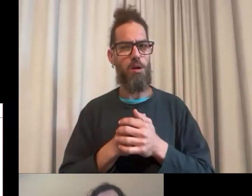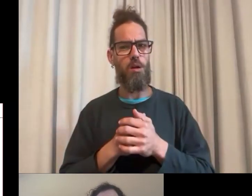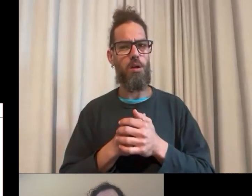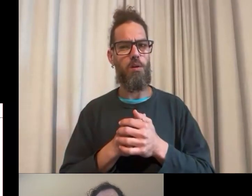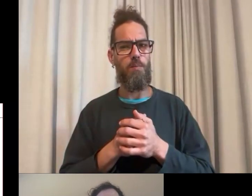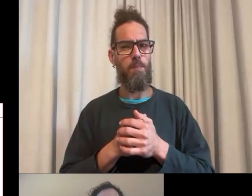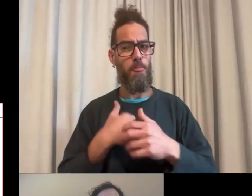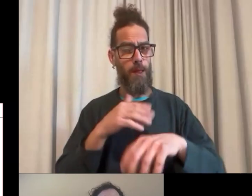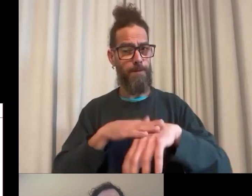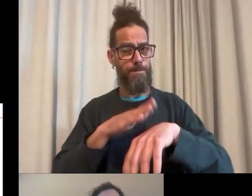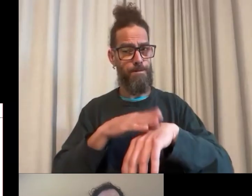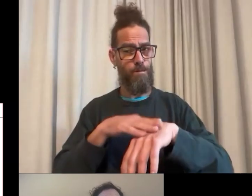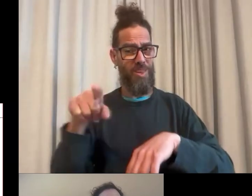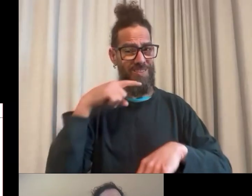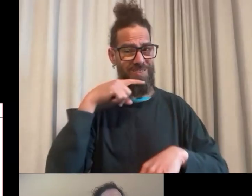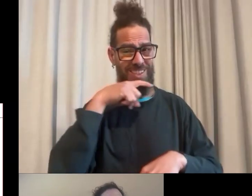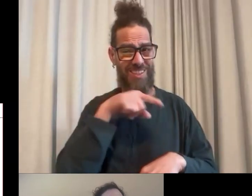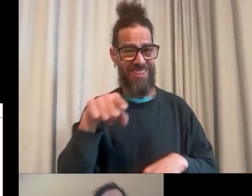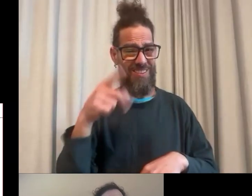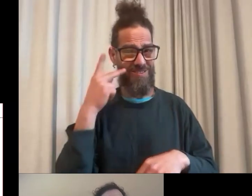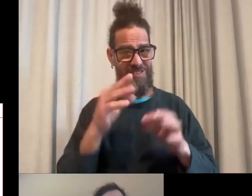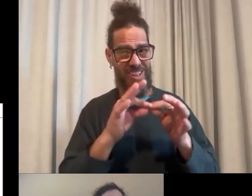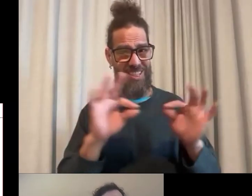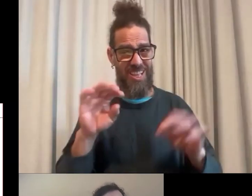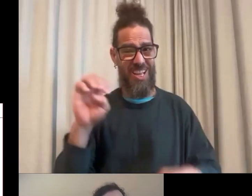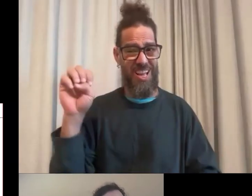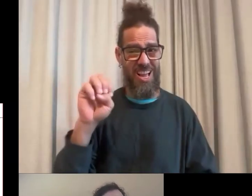which came out last month, demand something called-- and this is a mouthful--